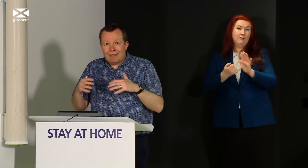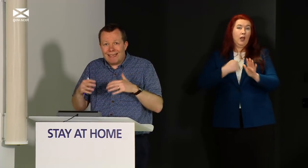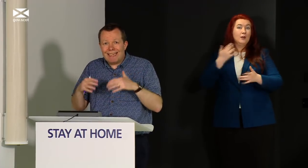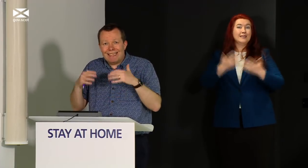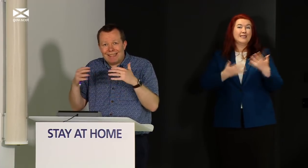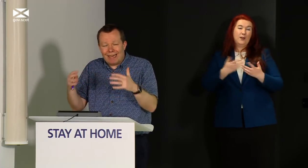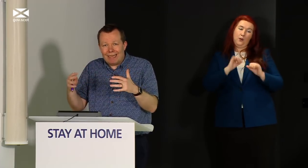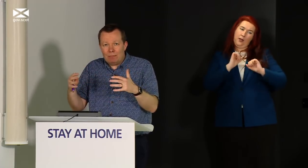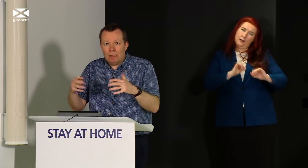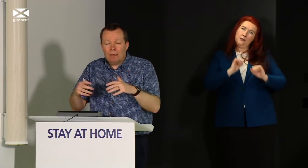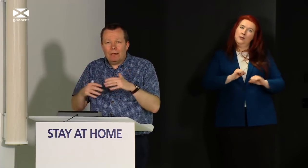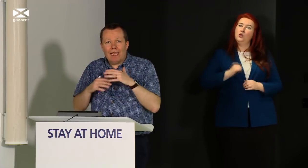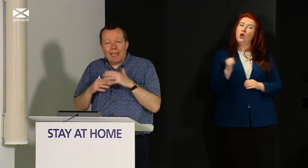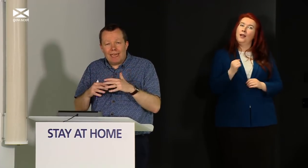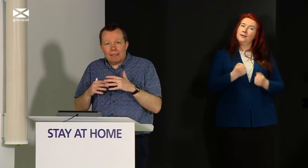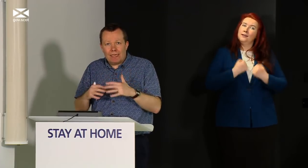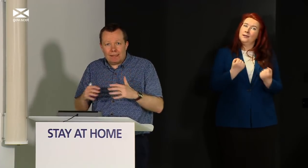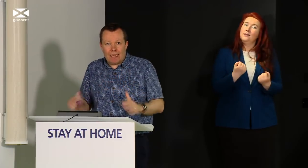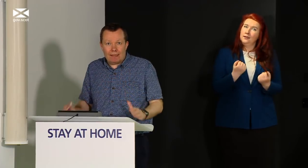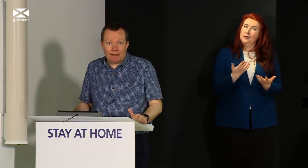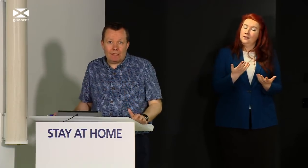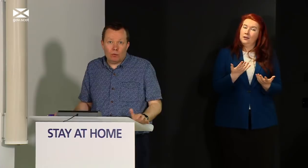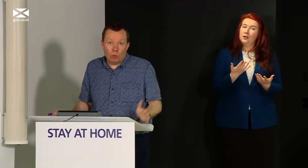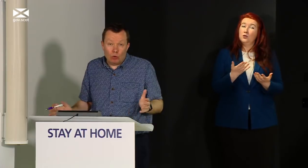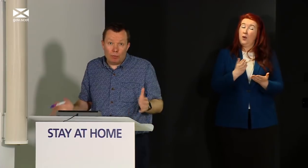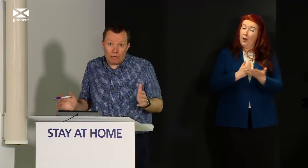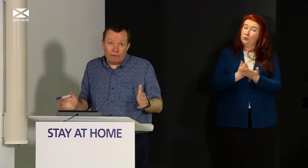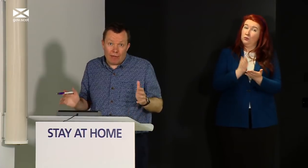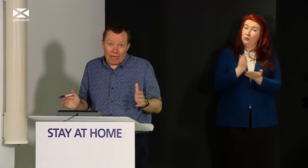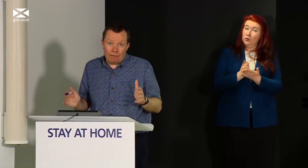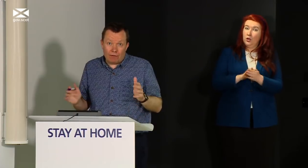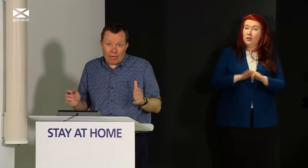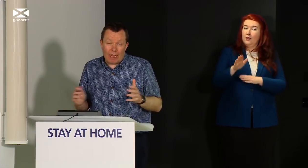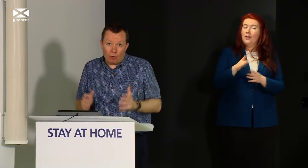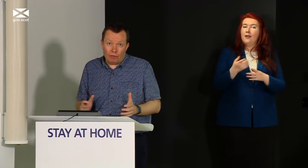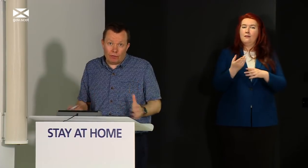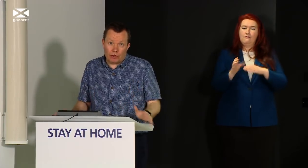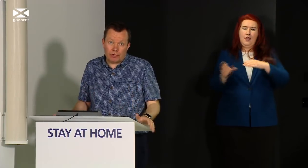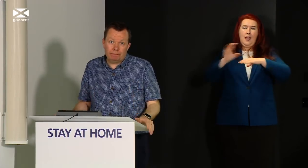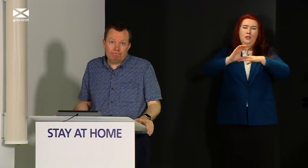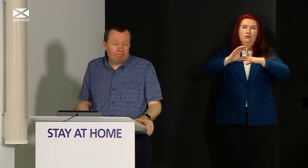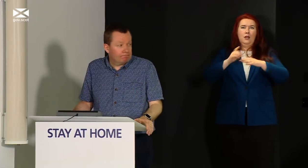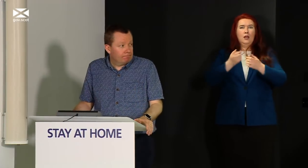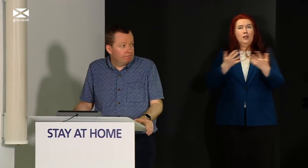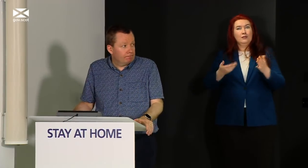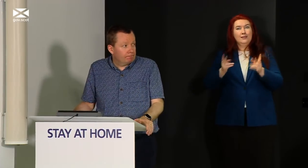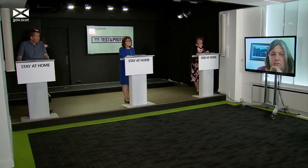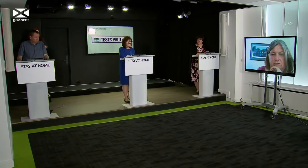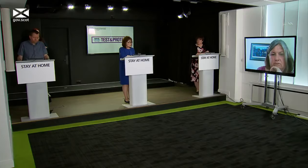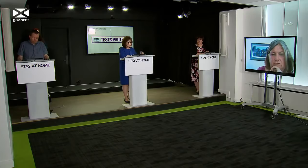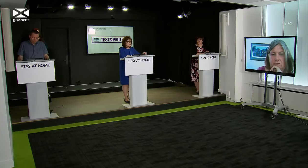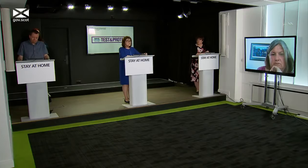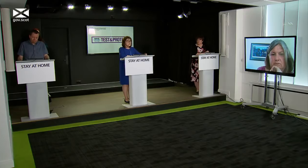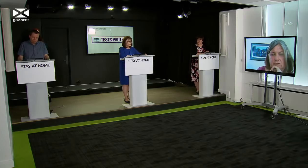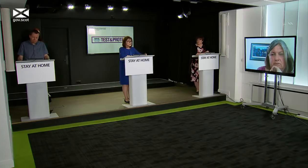I think in time that excess deaths this data will be very helpful for us.